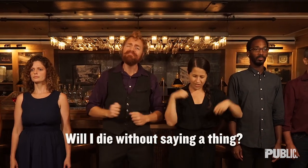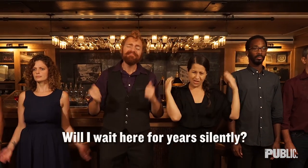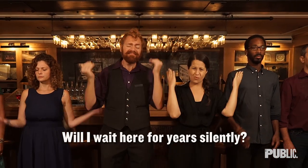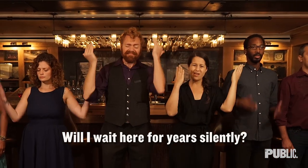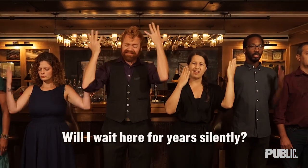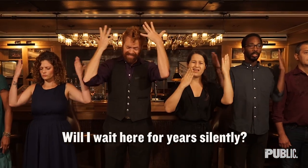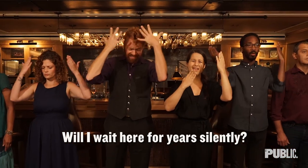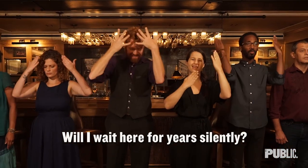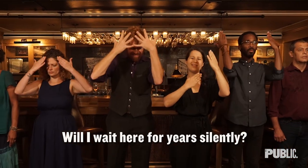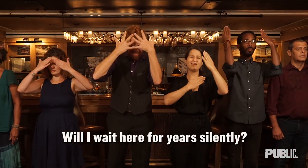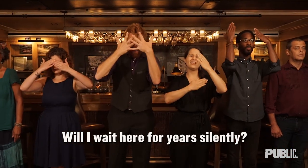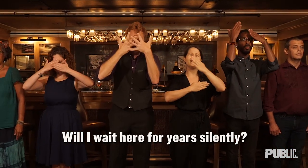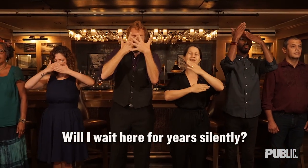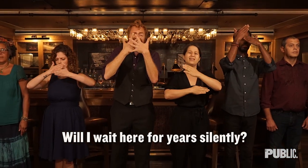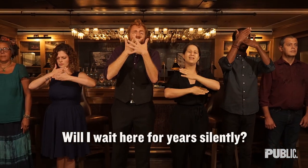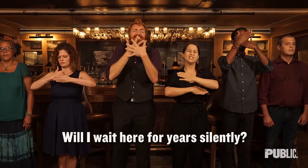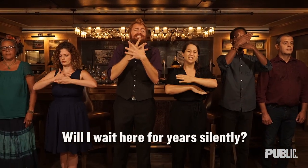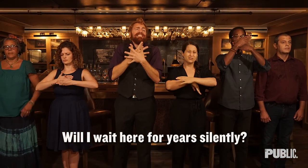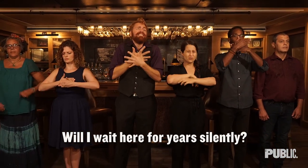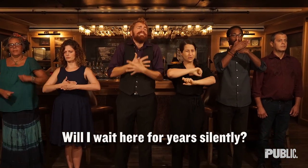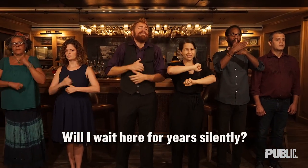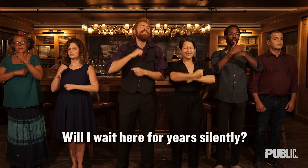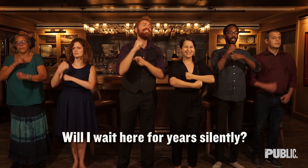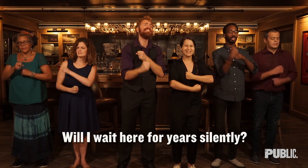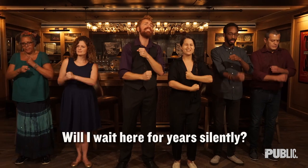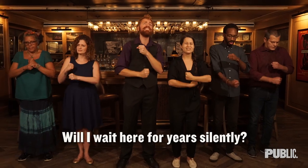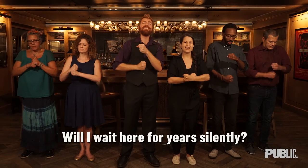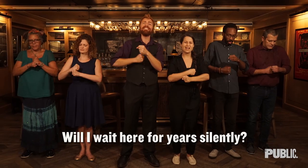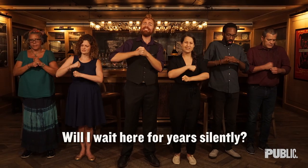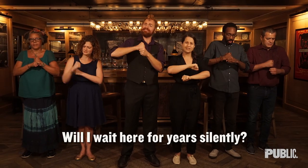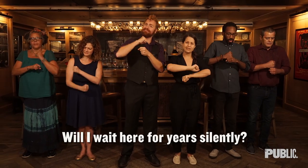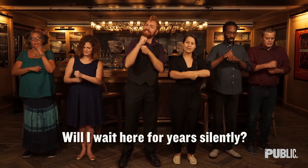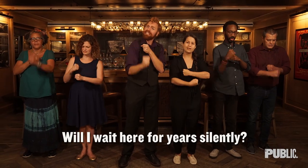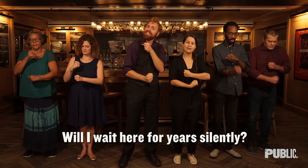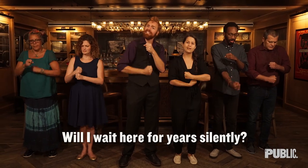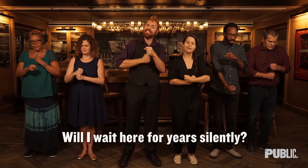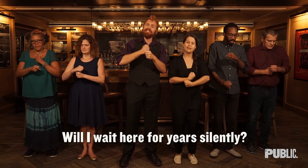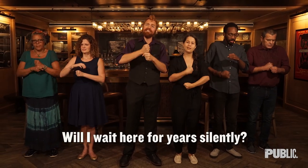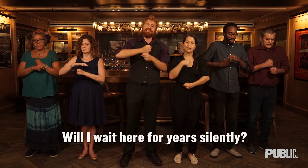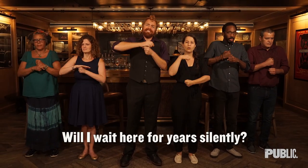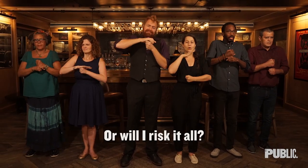Will I wait here for years silently?